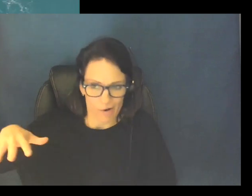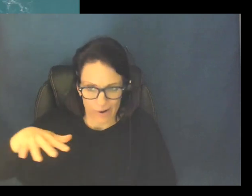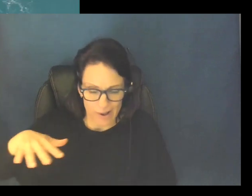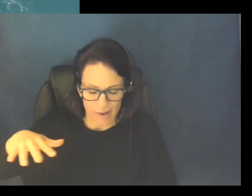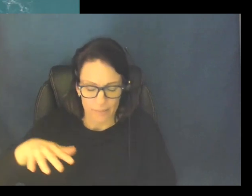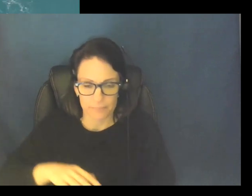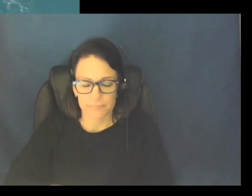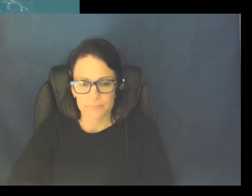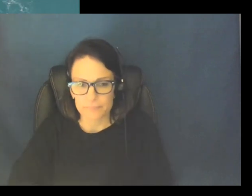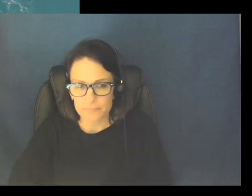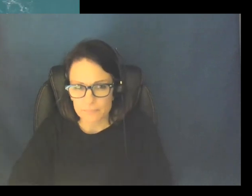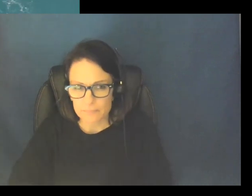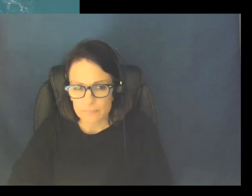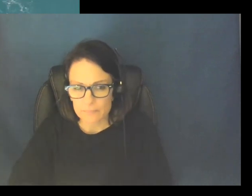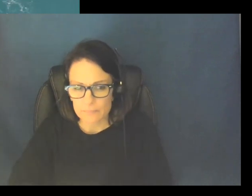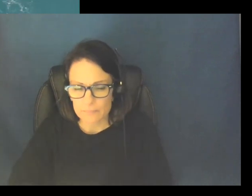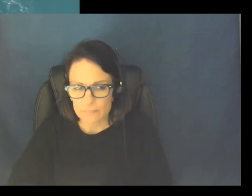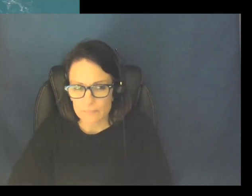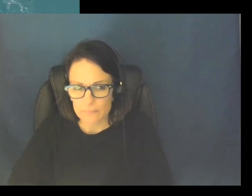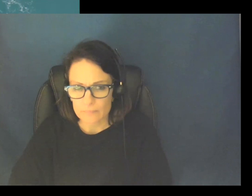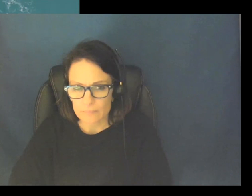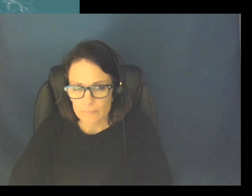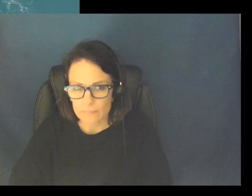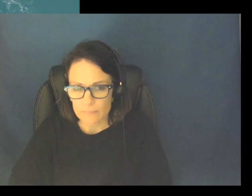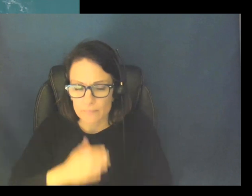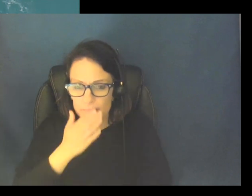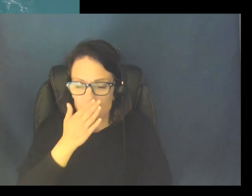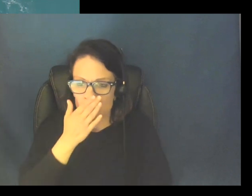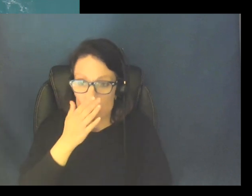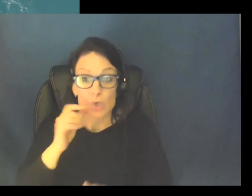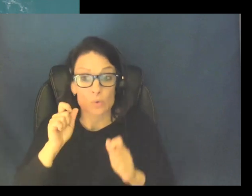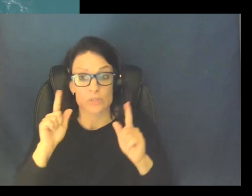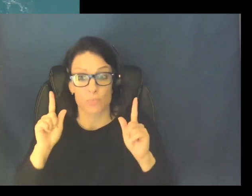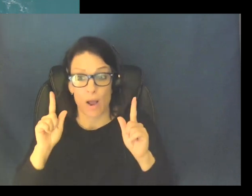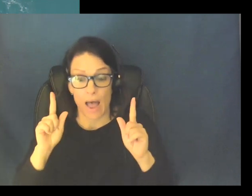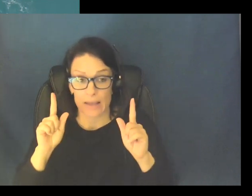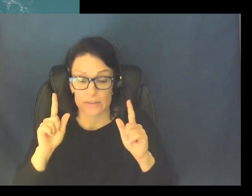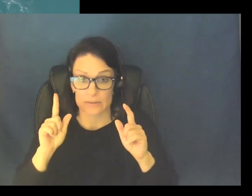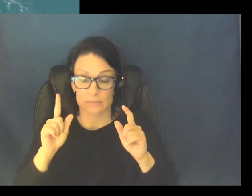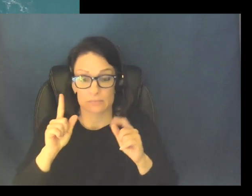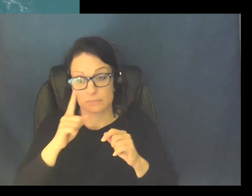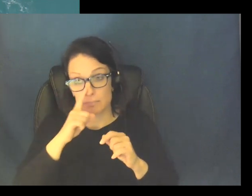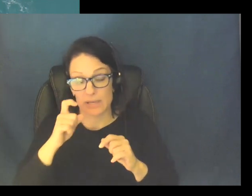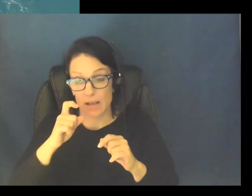And finally, I want to speak on native plantings. I think it is great that you have in your platform, uhm, bringing home some of this conservation and there are numerous, uhm, different organizations working towards this, uhm, I think that this support is going to be critical as not only, ah, protection for biodiversity, but also a way to connect people into these networks to move them forward in this direction. Thank you for your time. : Thank you.